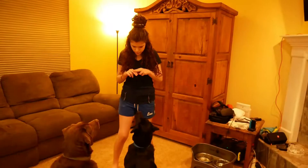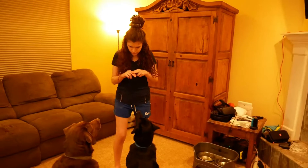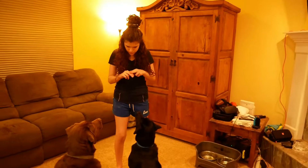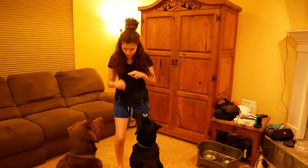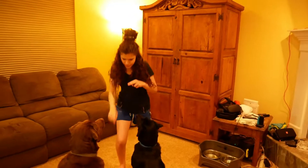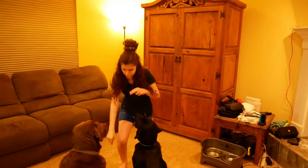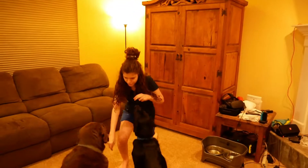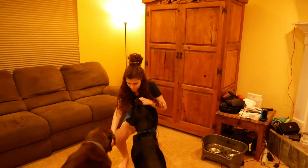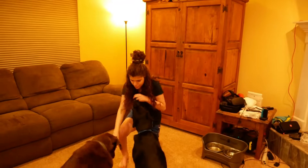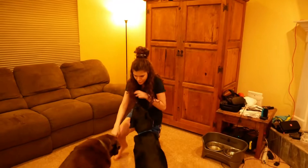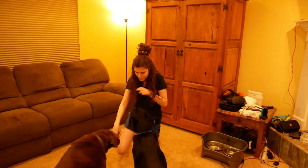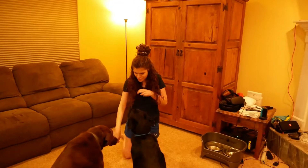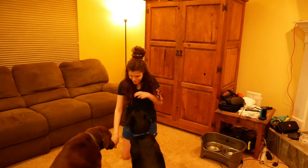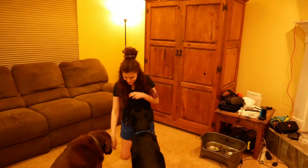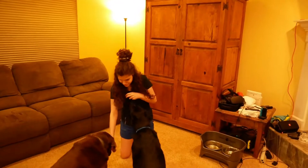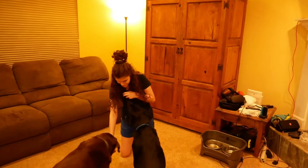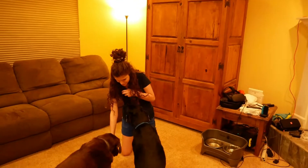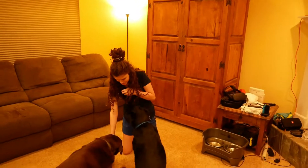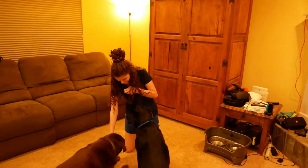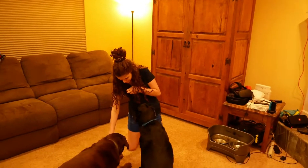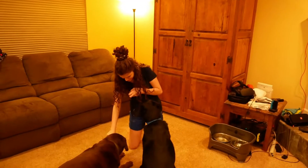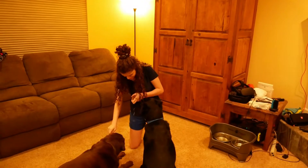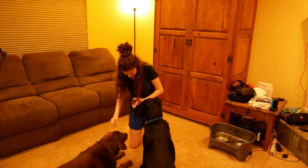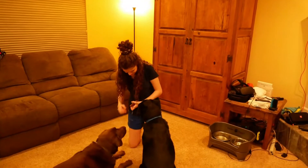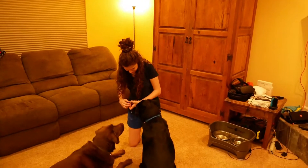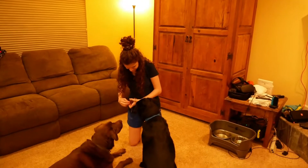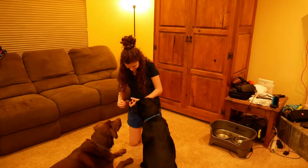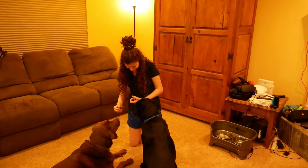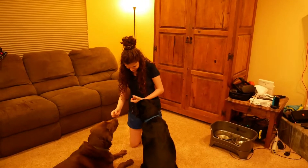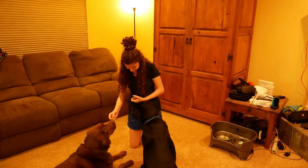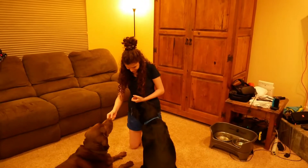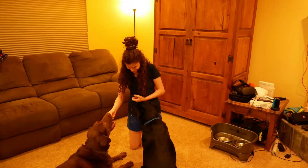i'm trying to came with it they're sitting and now she's gonna make them go down there's tex